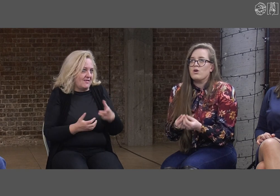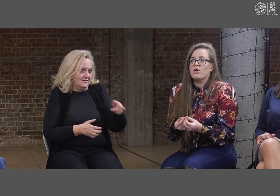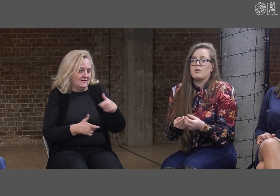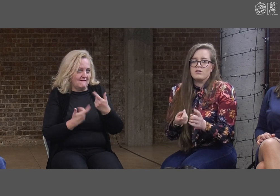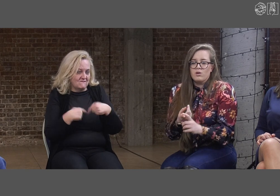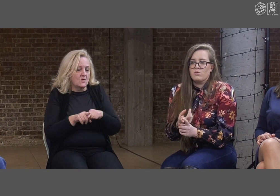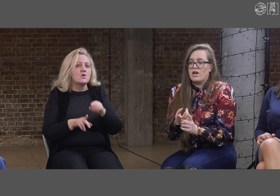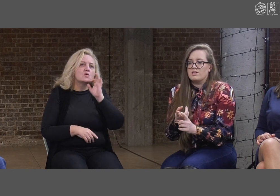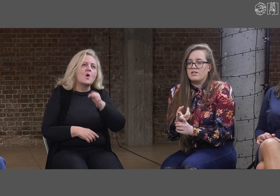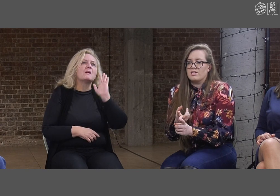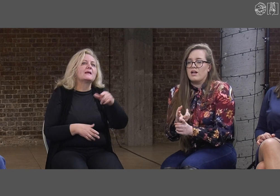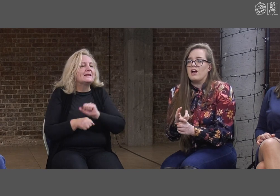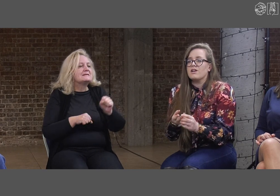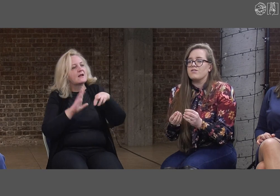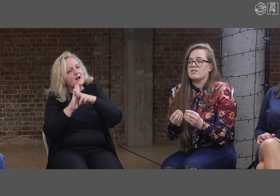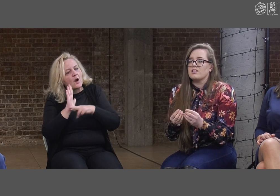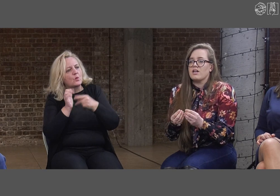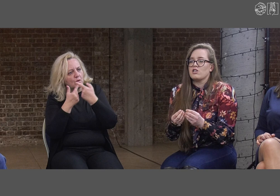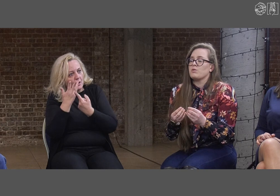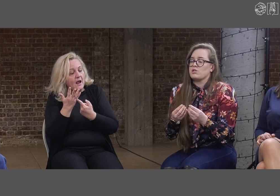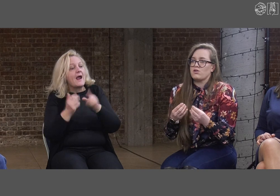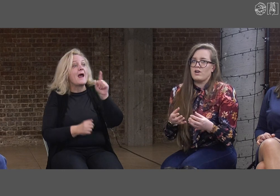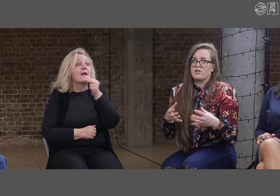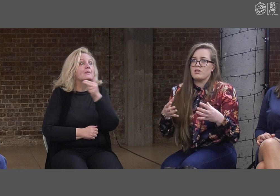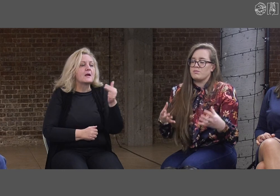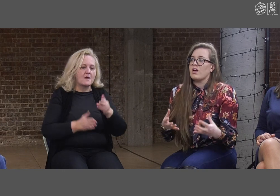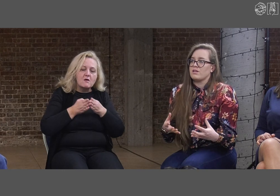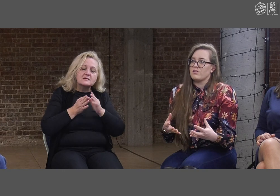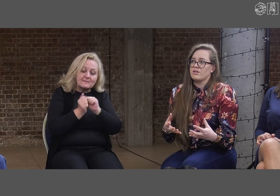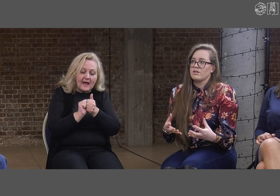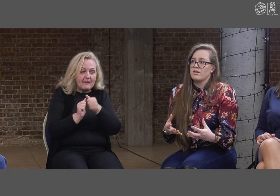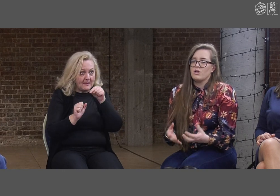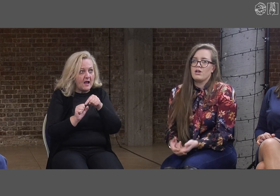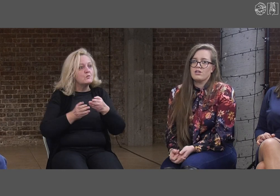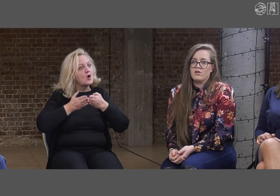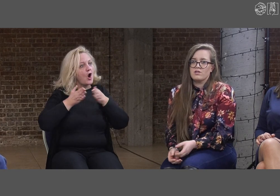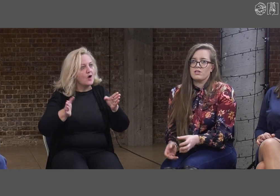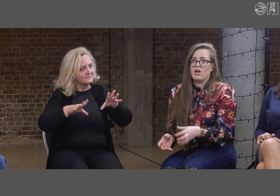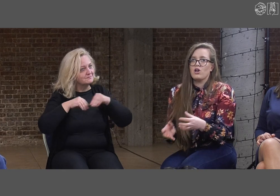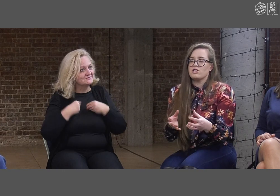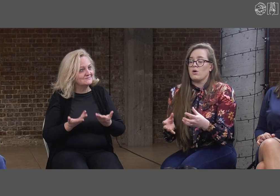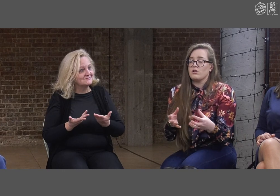because okay, there are regulations etc, but the issue is, to be open to change all of that,